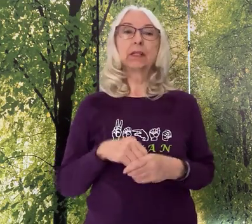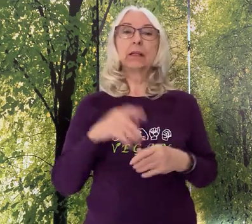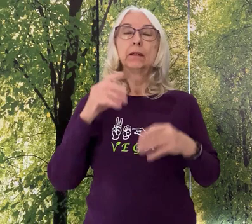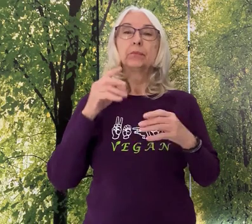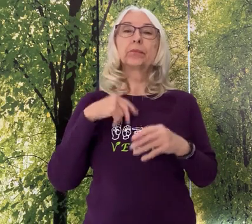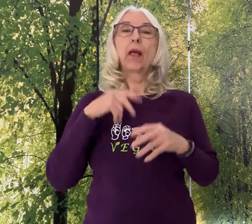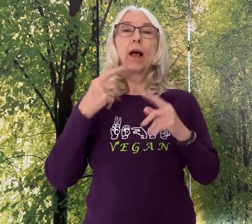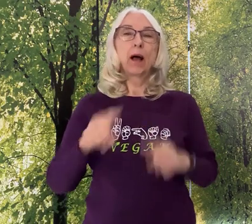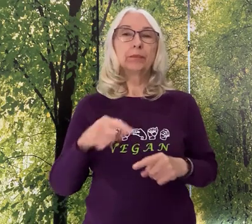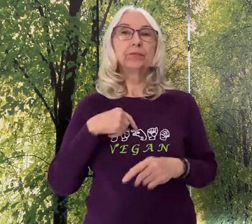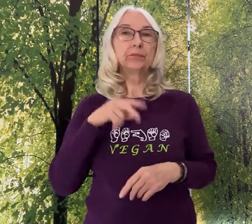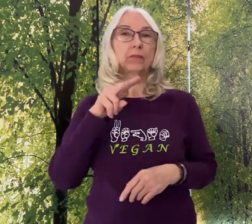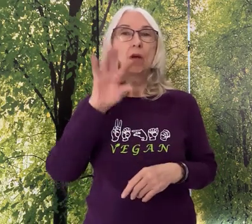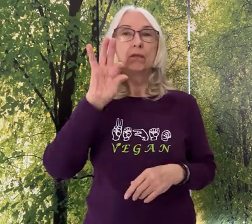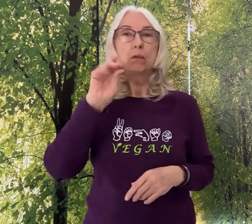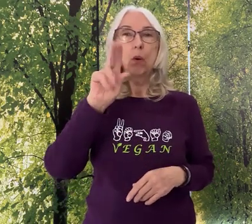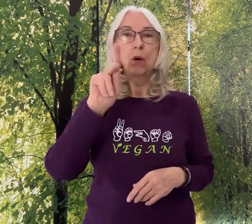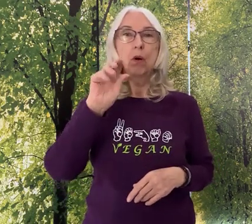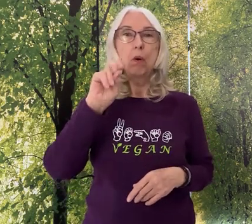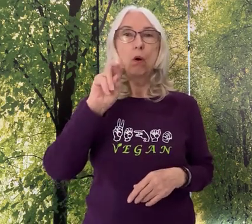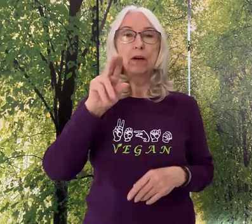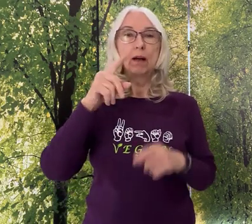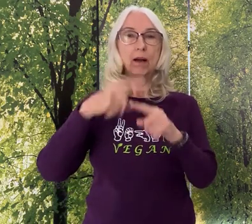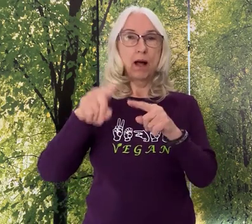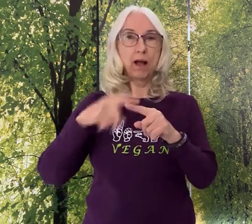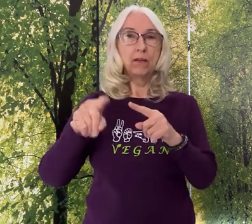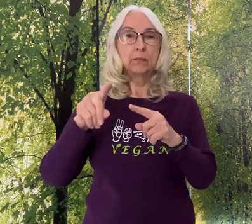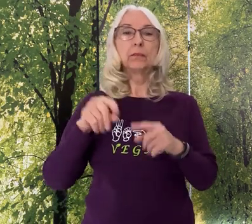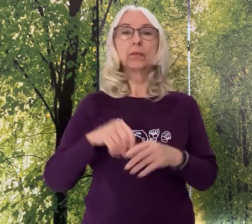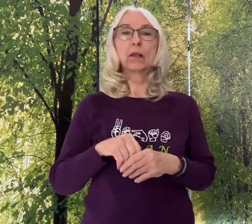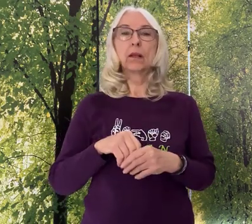Forks Over Knives